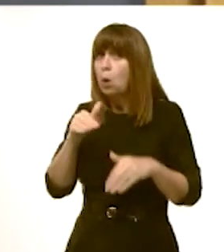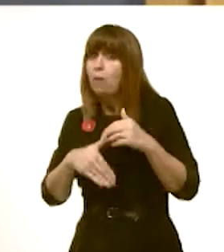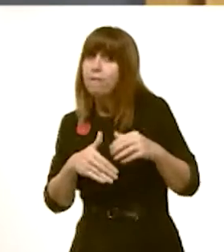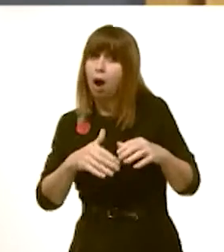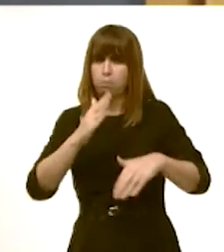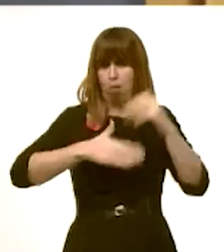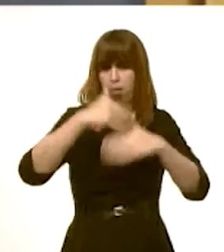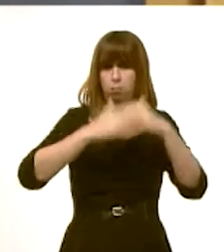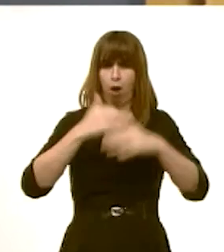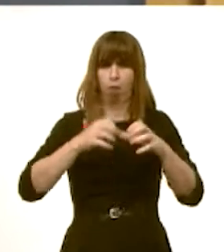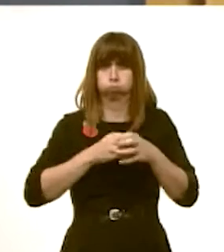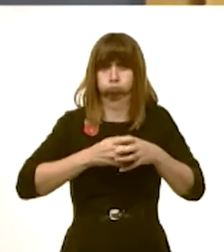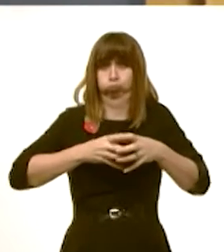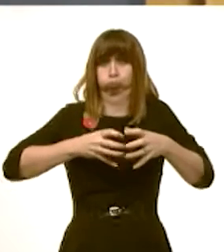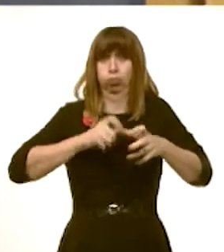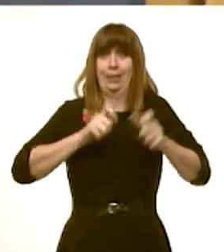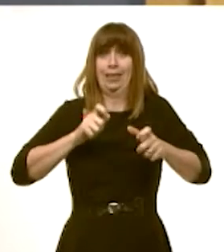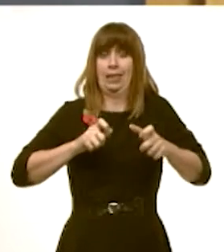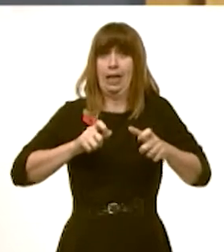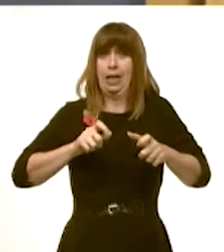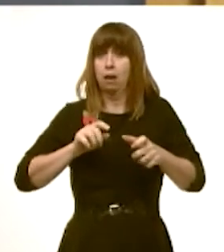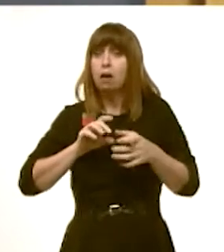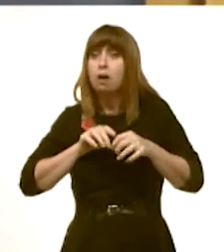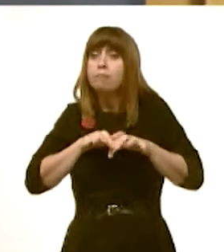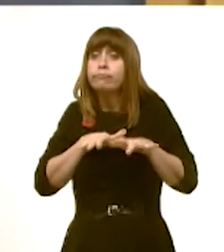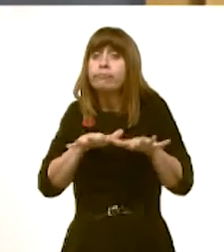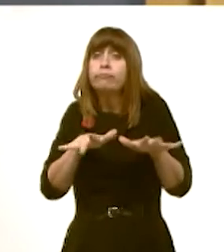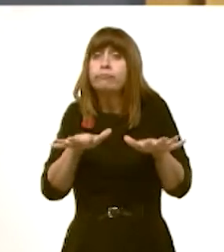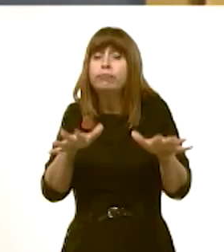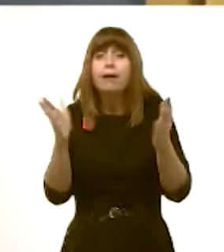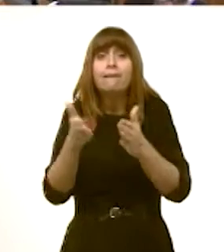developments in cities on the adjoining and feeding Valley towns, please.